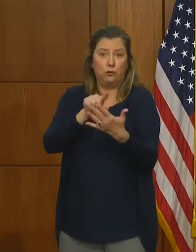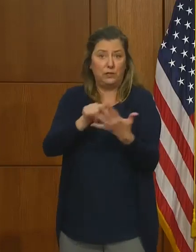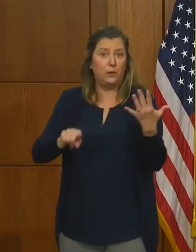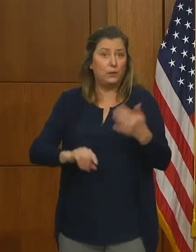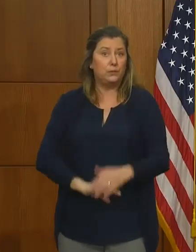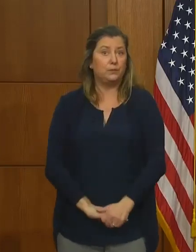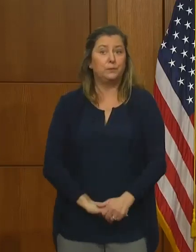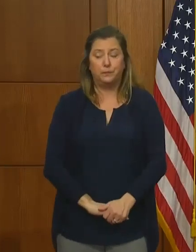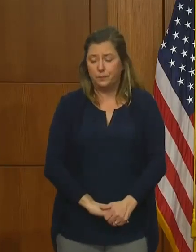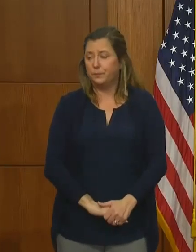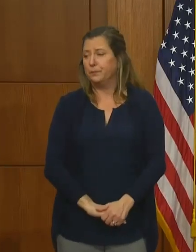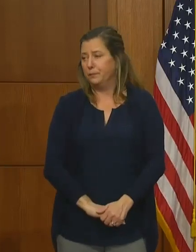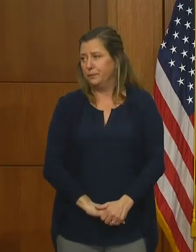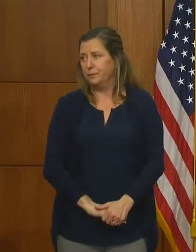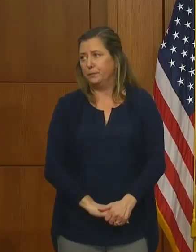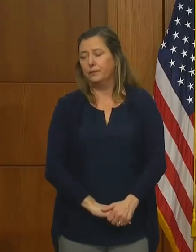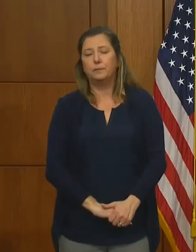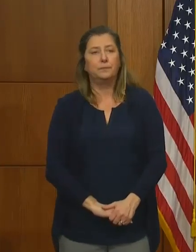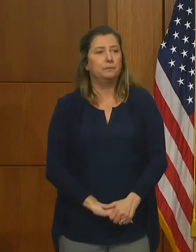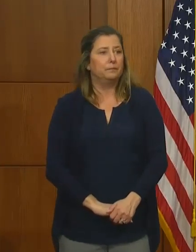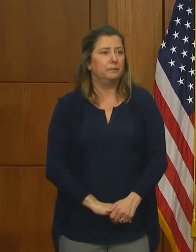THEY WILL BE PRIORITIZED AND